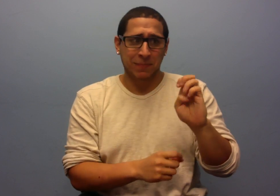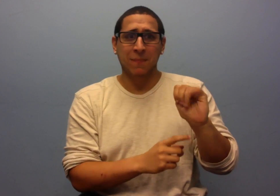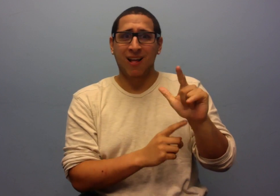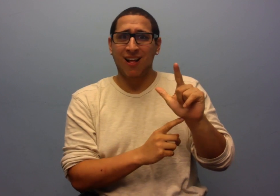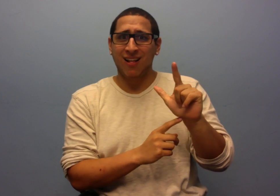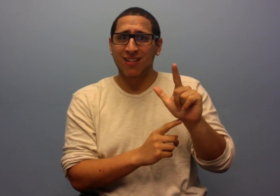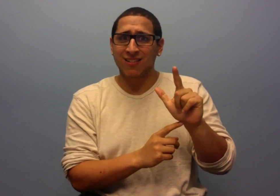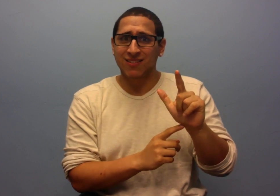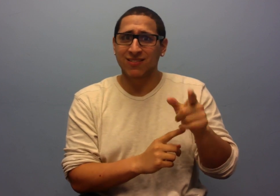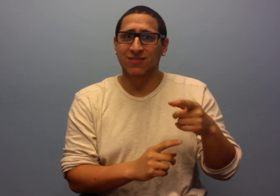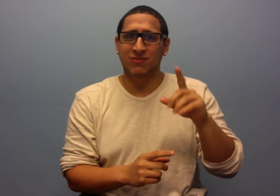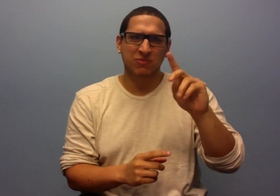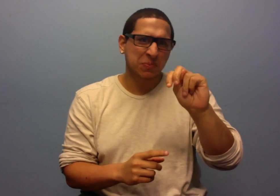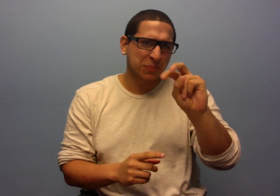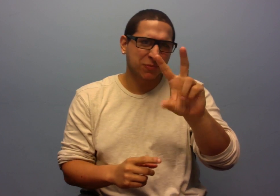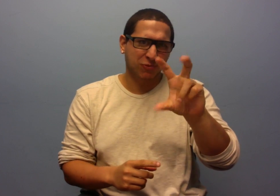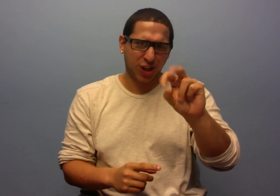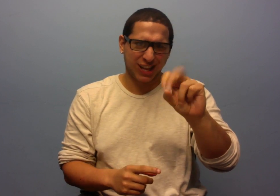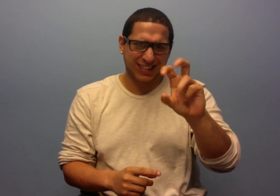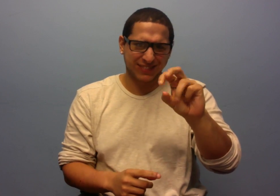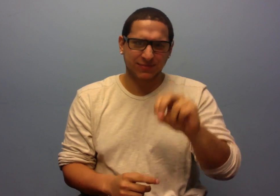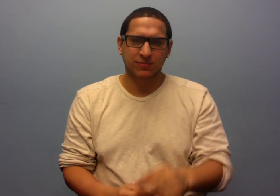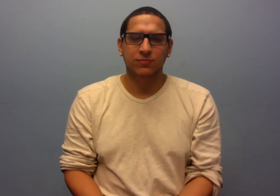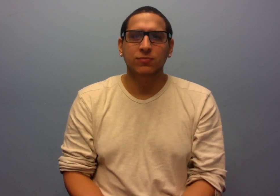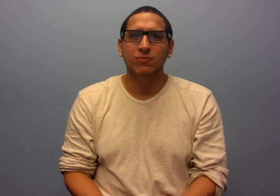The student body received an email on November 30, 2015